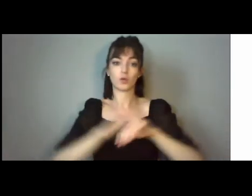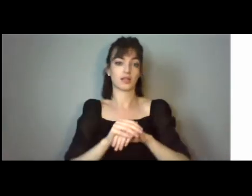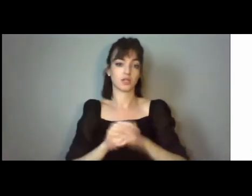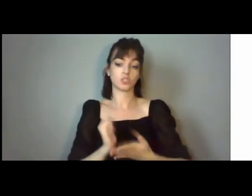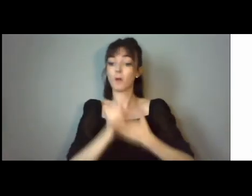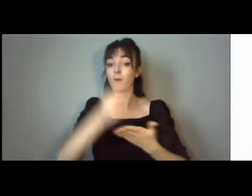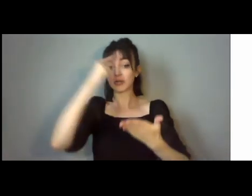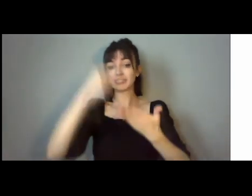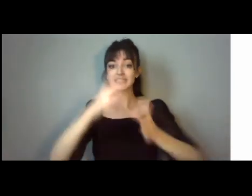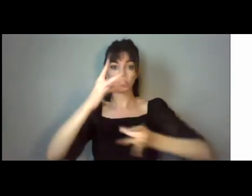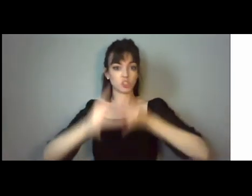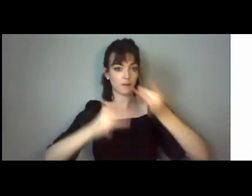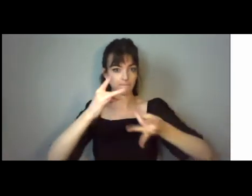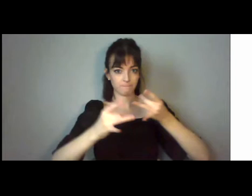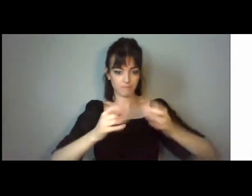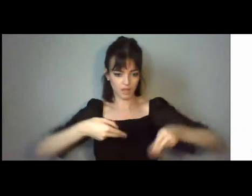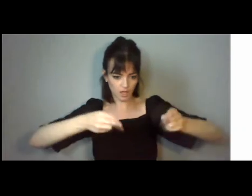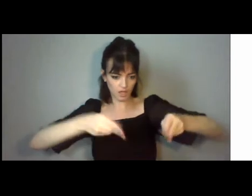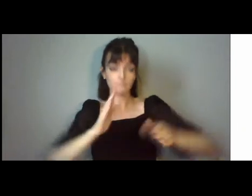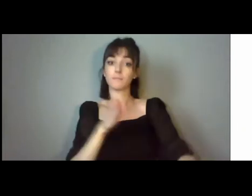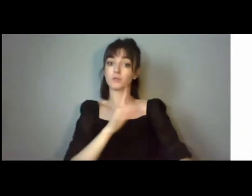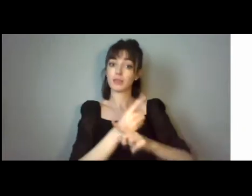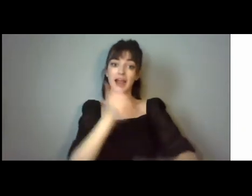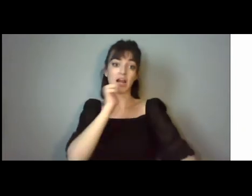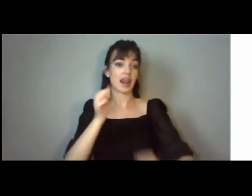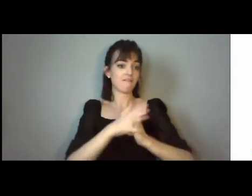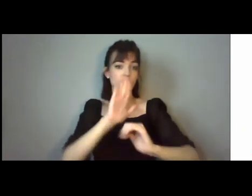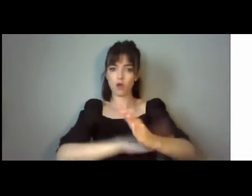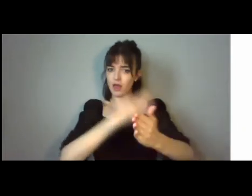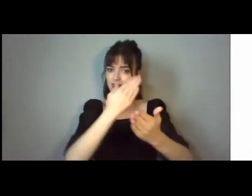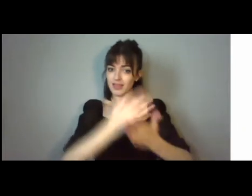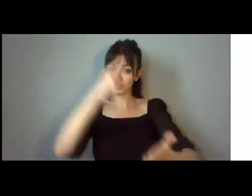and that allow for the legal integrity of decision making, consent and contractual